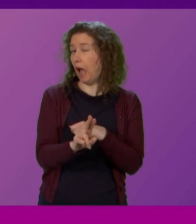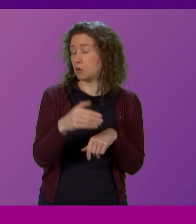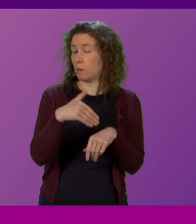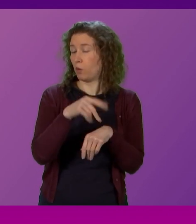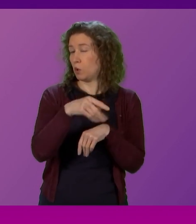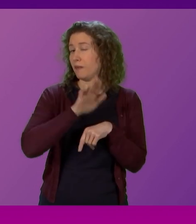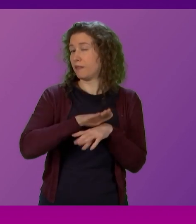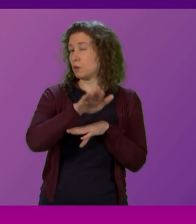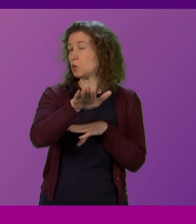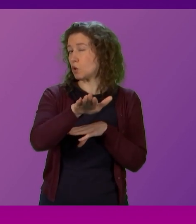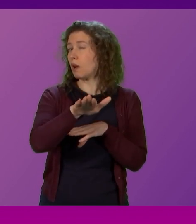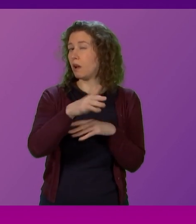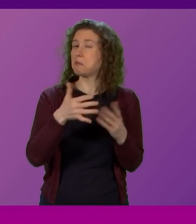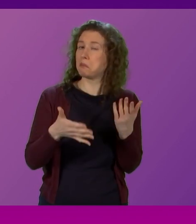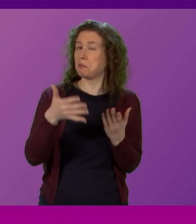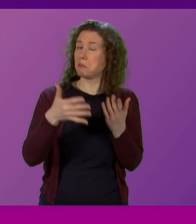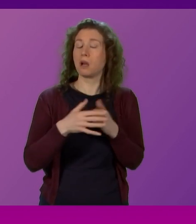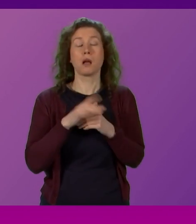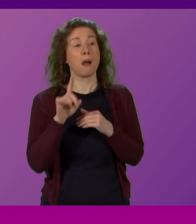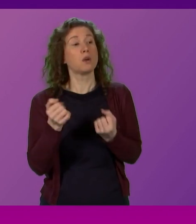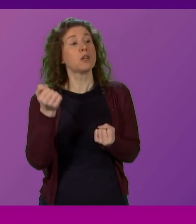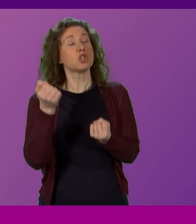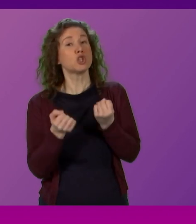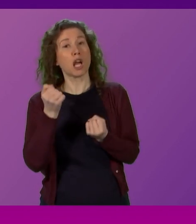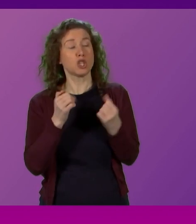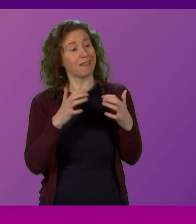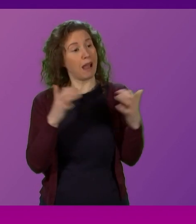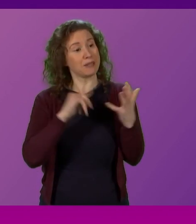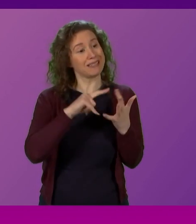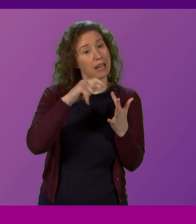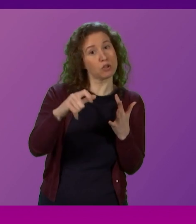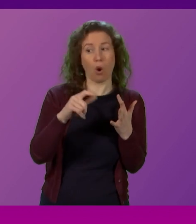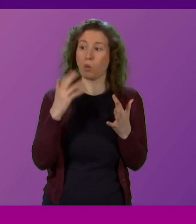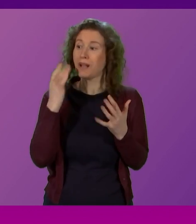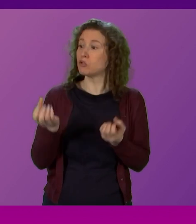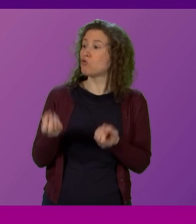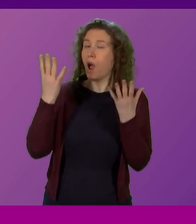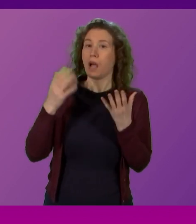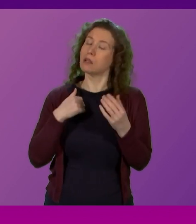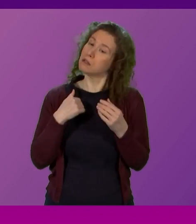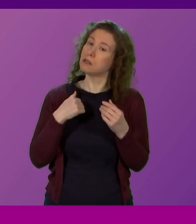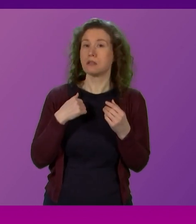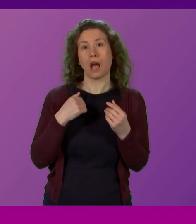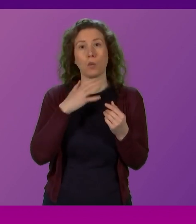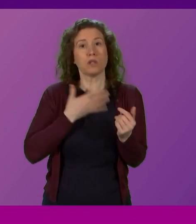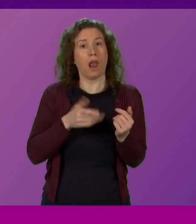Also, if we are judging cabinet secretaries on sectors striking, I would hate to be Shirley-Anne Somerville right now.